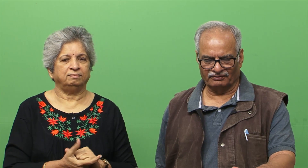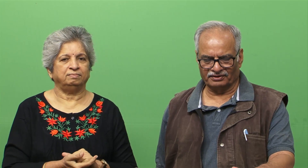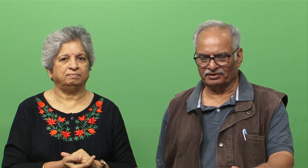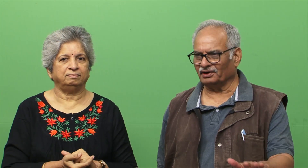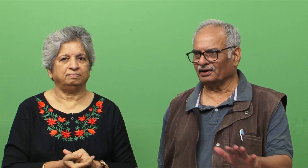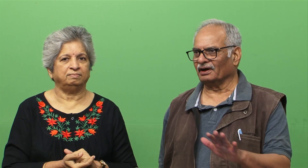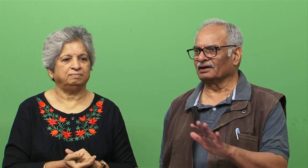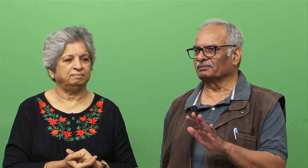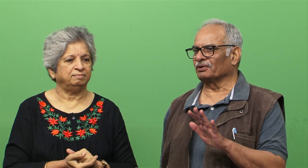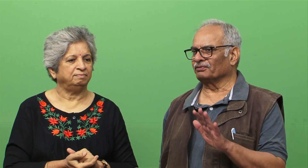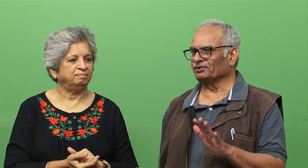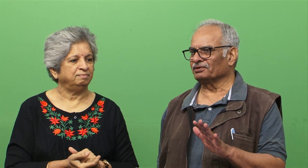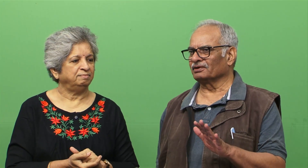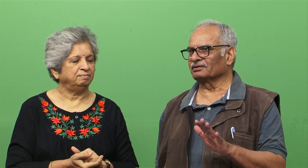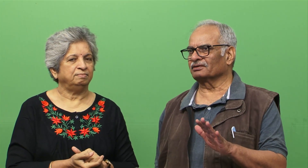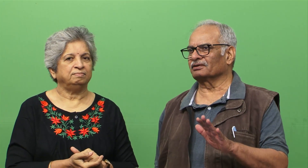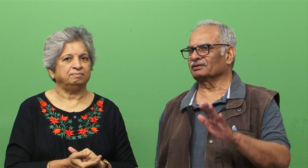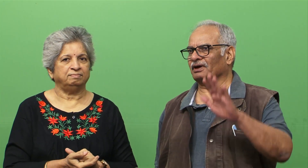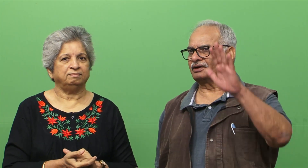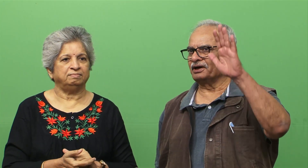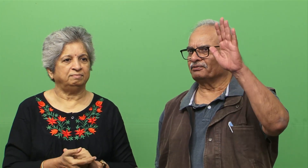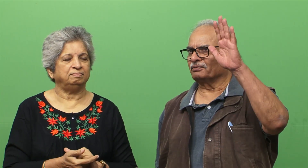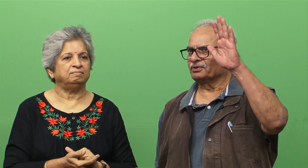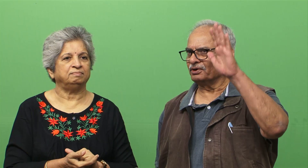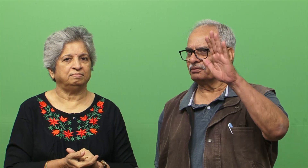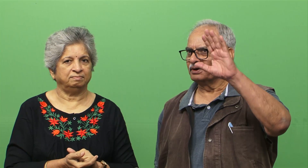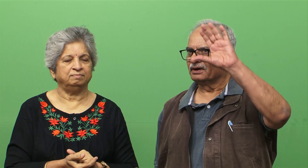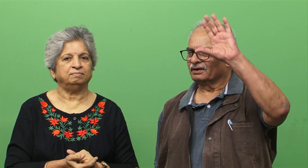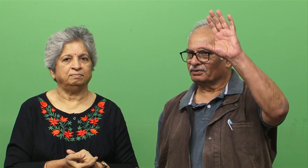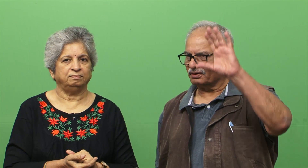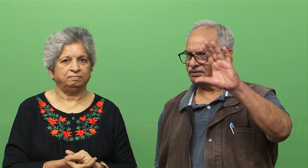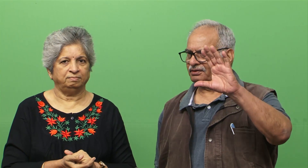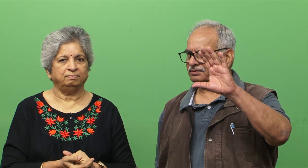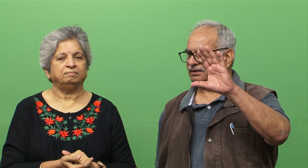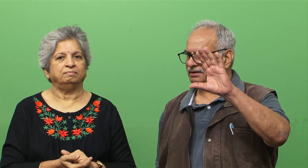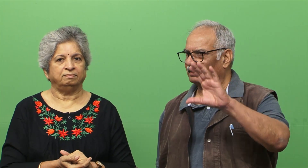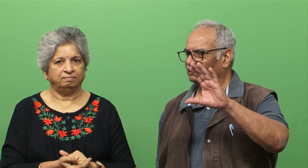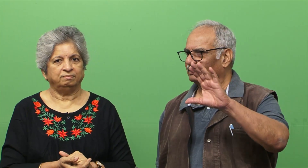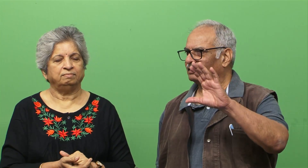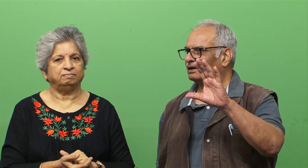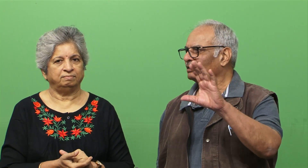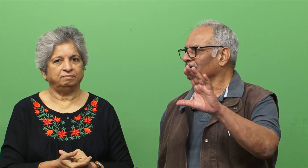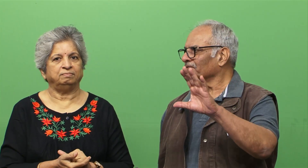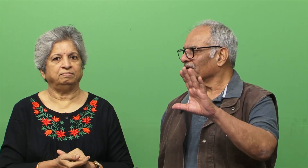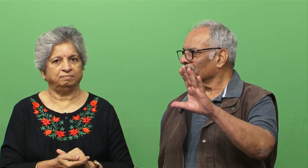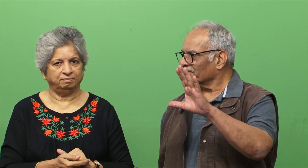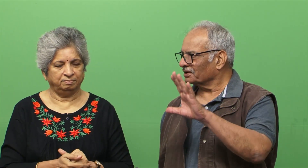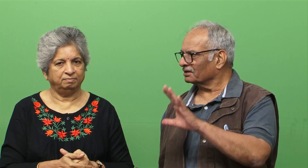we say health professionals starting from Top Doctors and then in the later comes nurses and